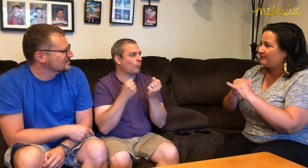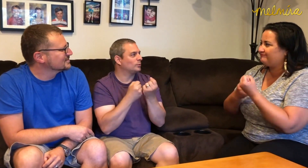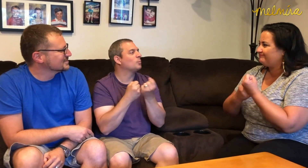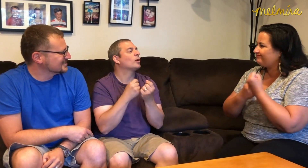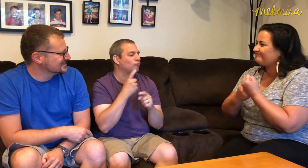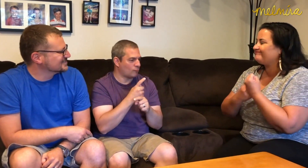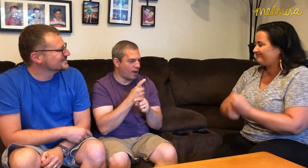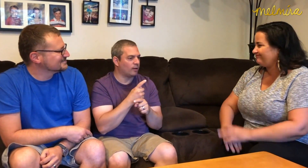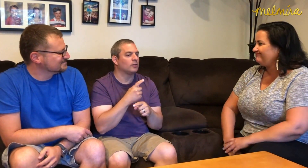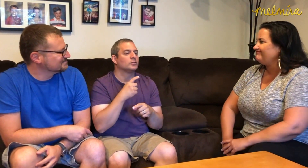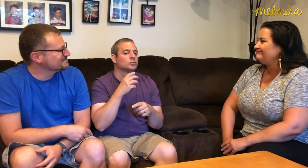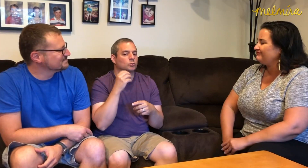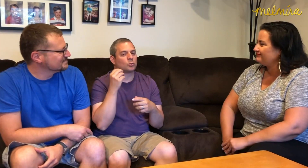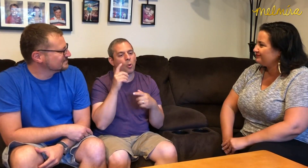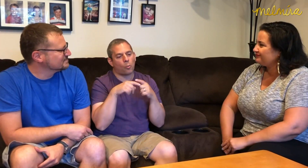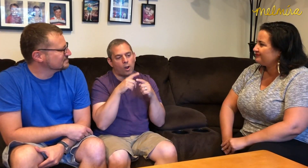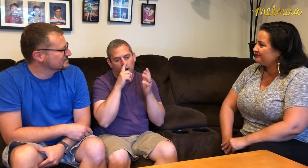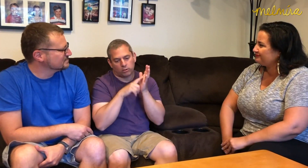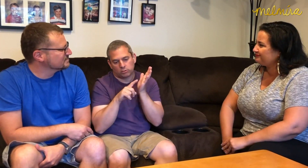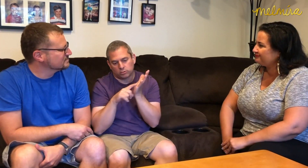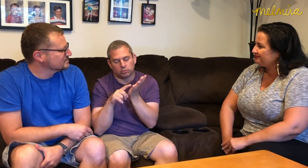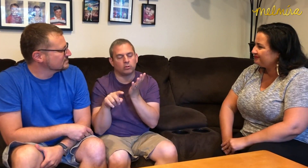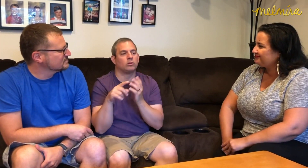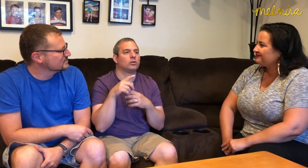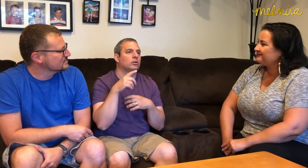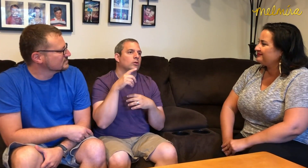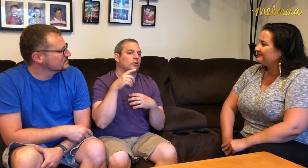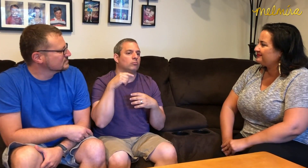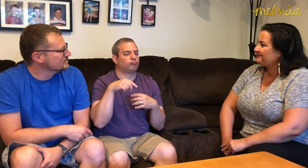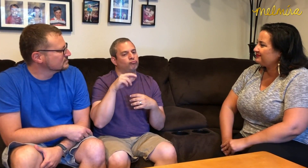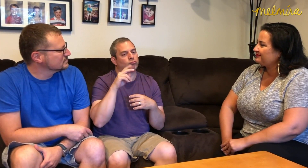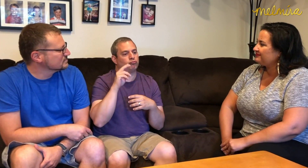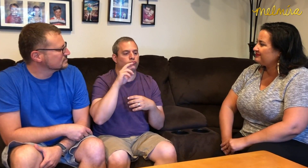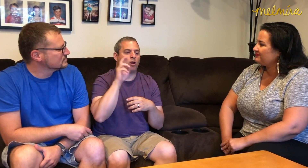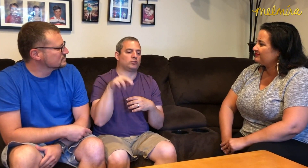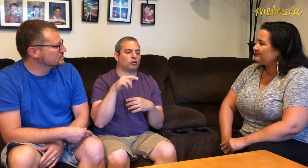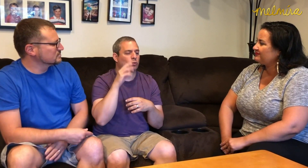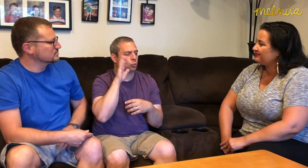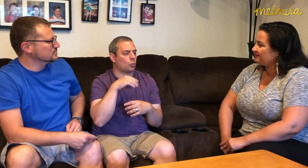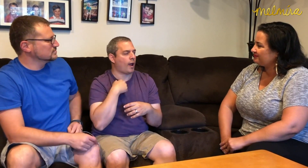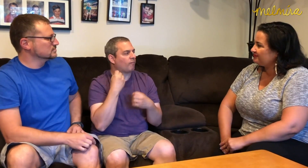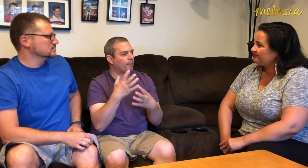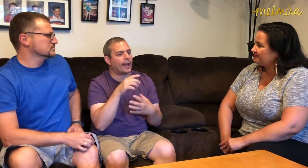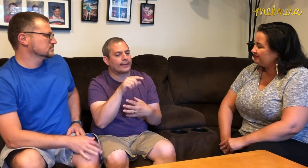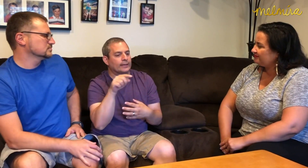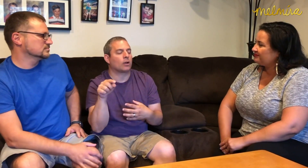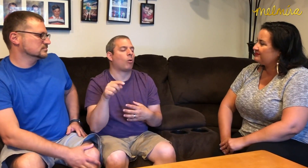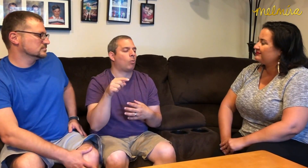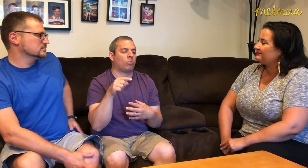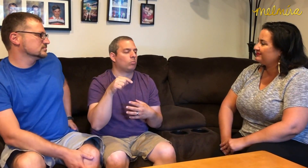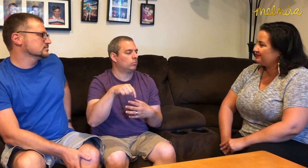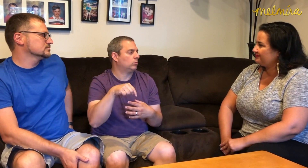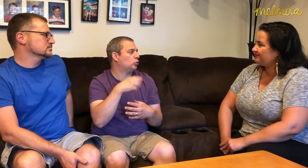Mutual support. Right. So, when we researched around, we felt that Rochester has many families like ours.